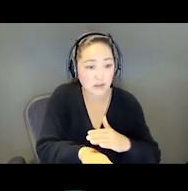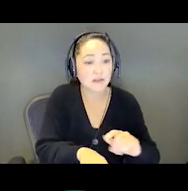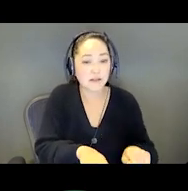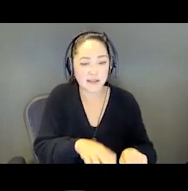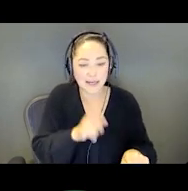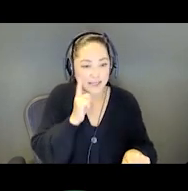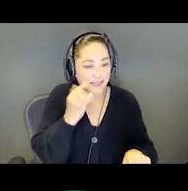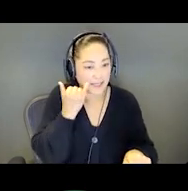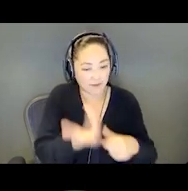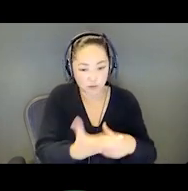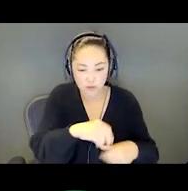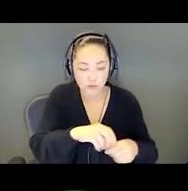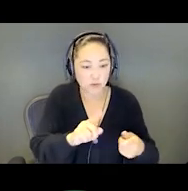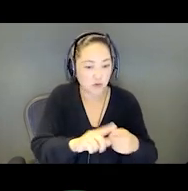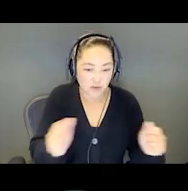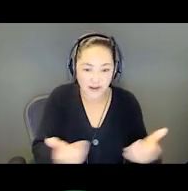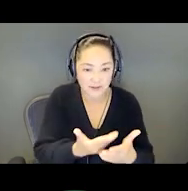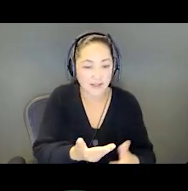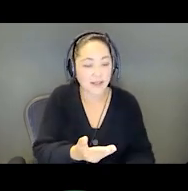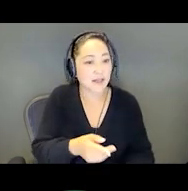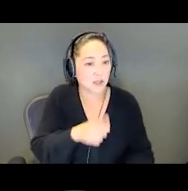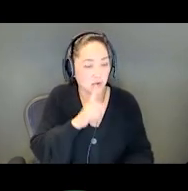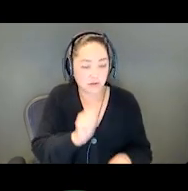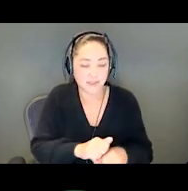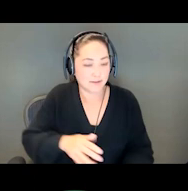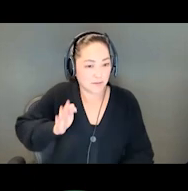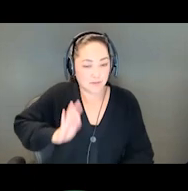I've enriched my approach towards this mission.